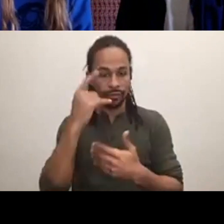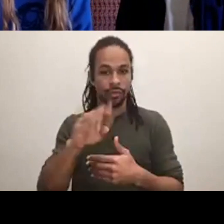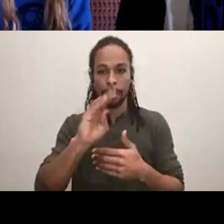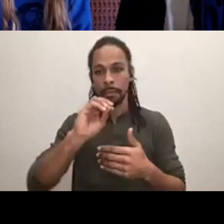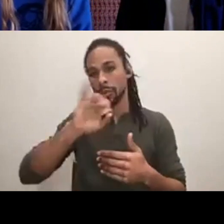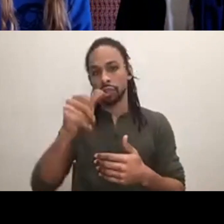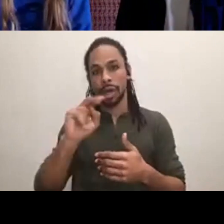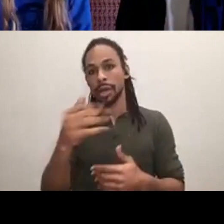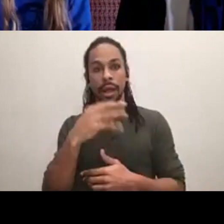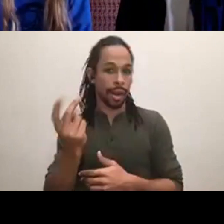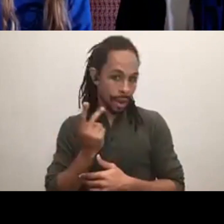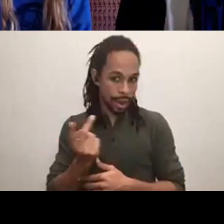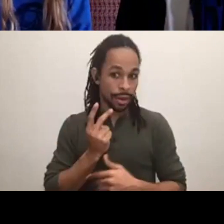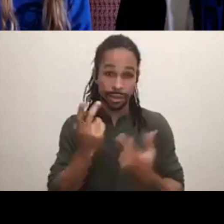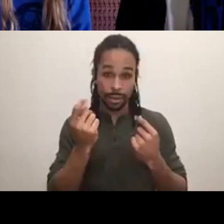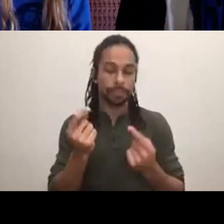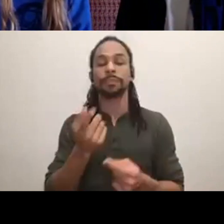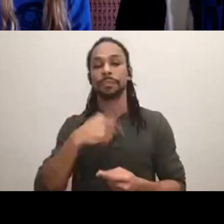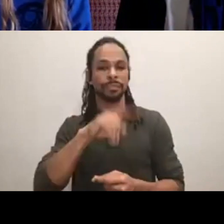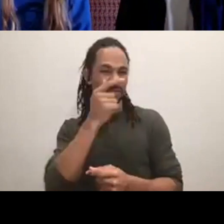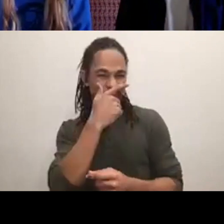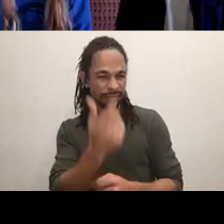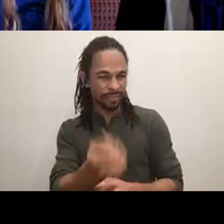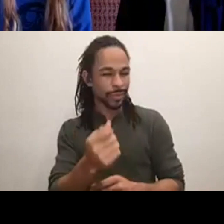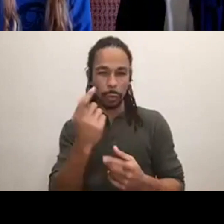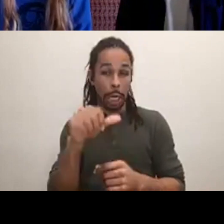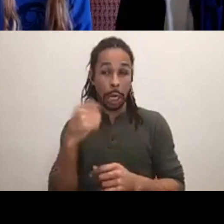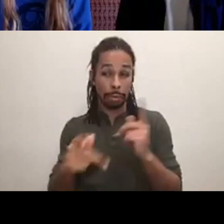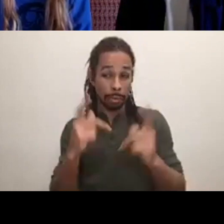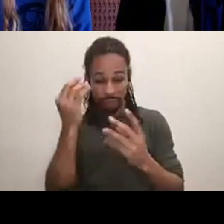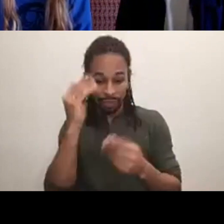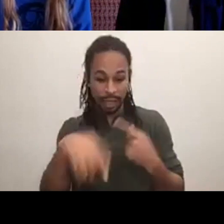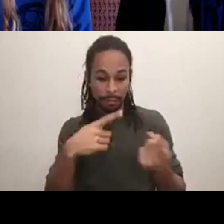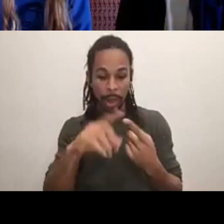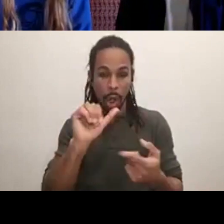I feel like that is something that can be done ‑‑ I feel like I've read it before.